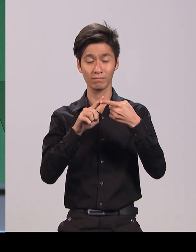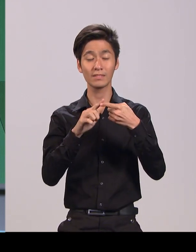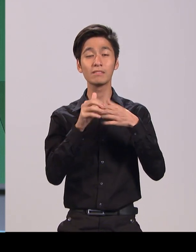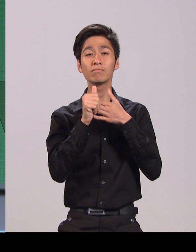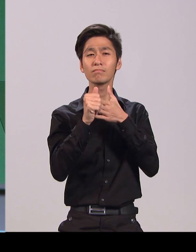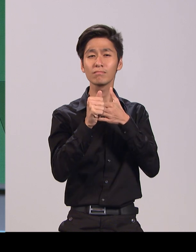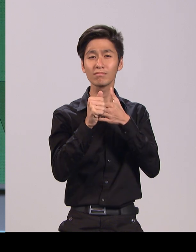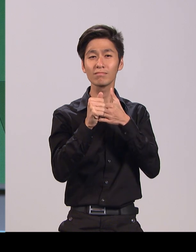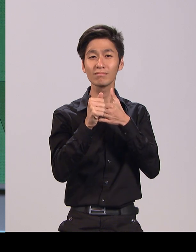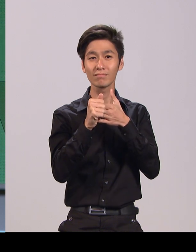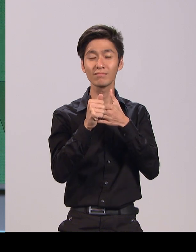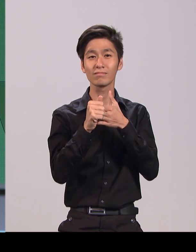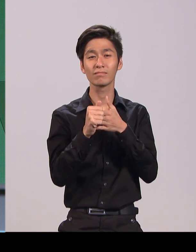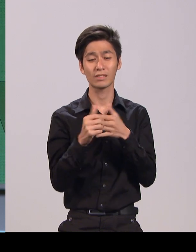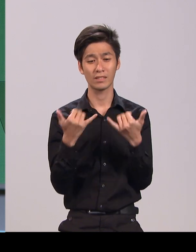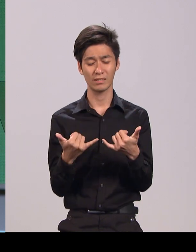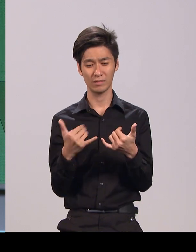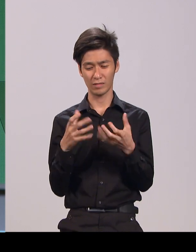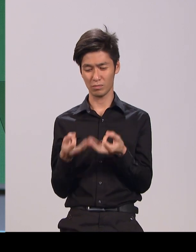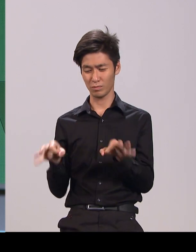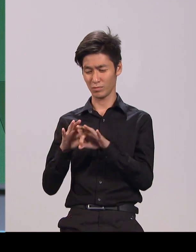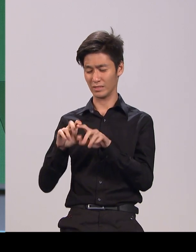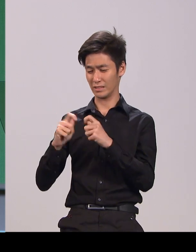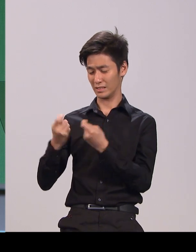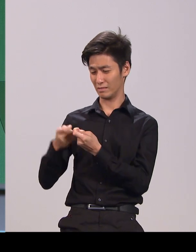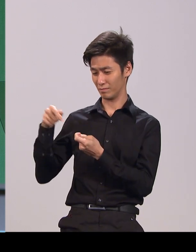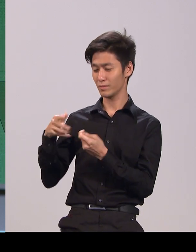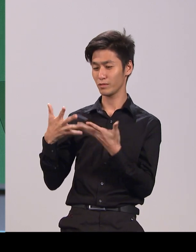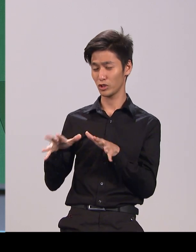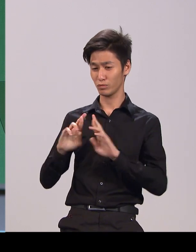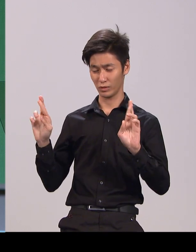We now have the core team for the next generation in Cabinet.